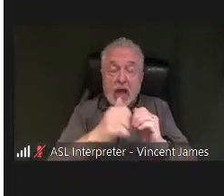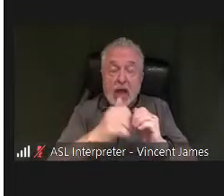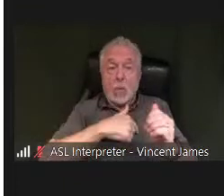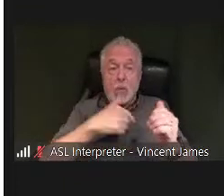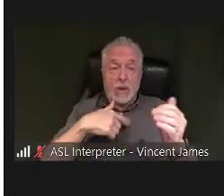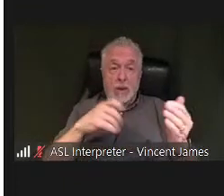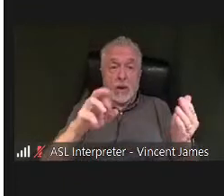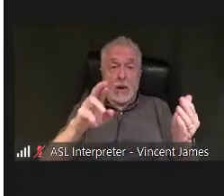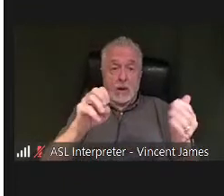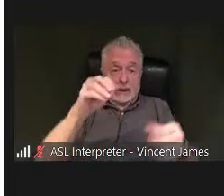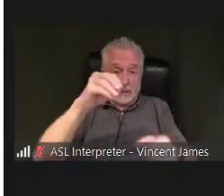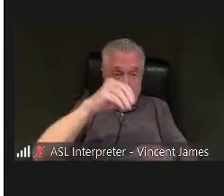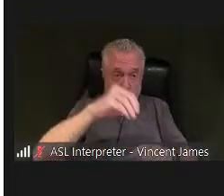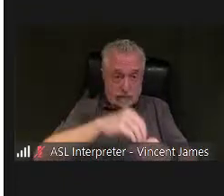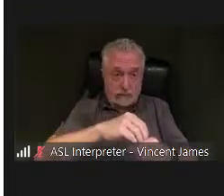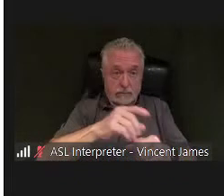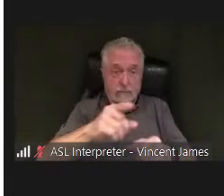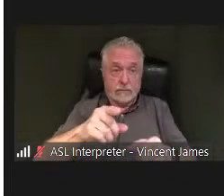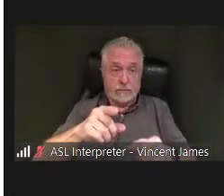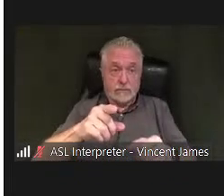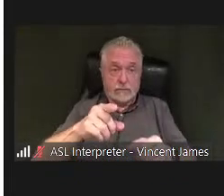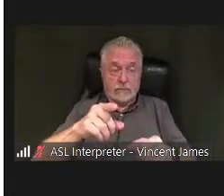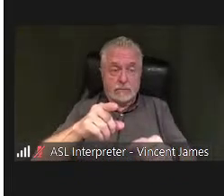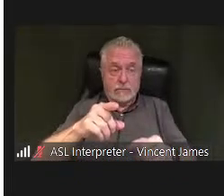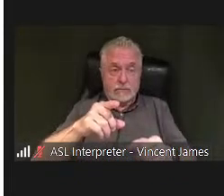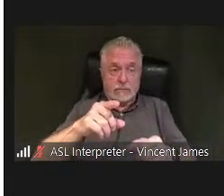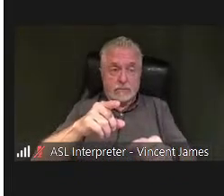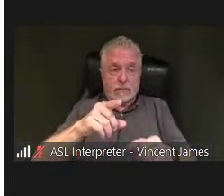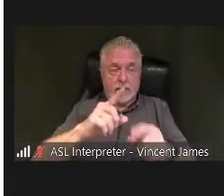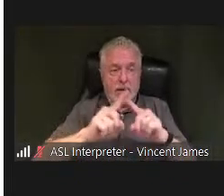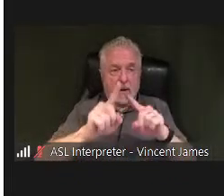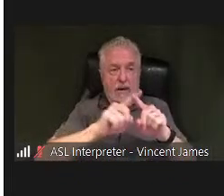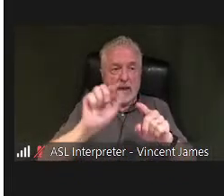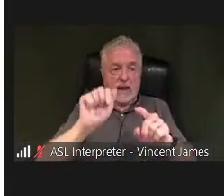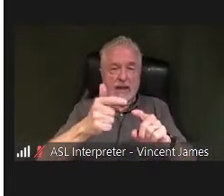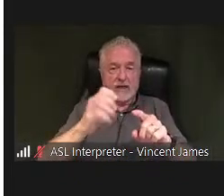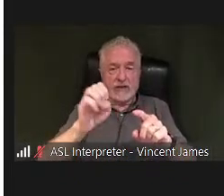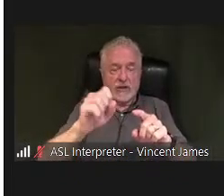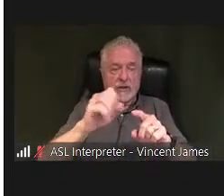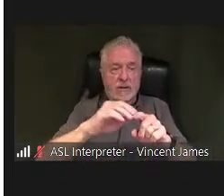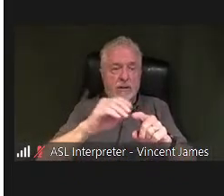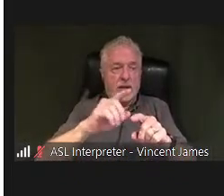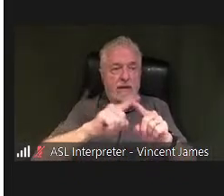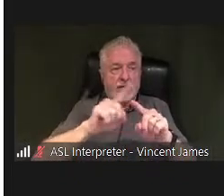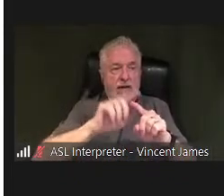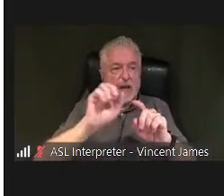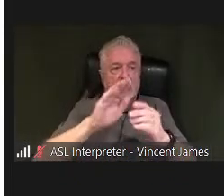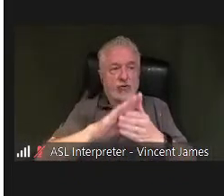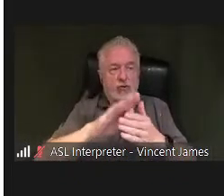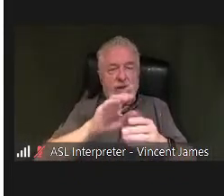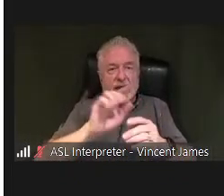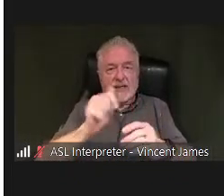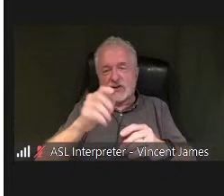are in and the different ages, how we're doing on vaccines for different ages.